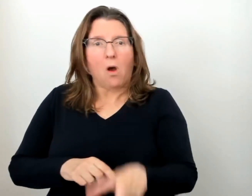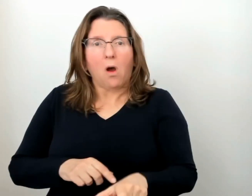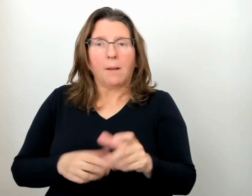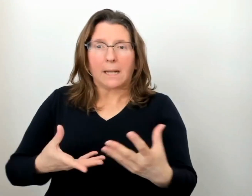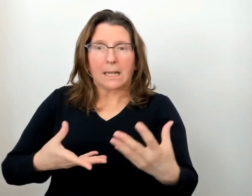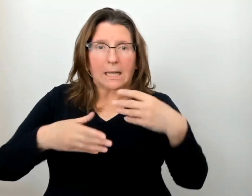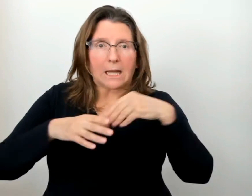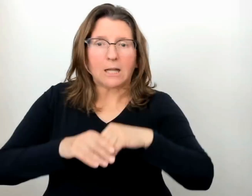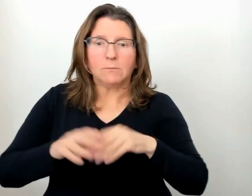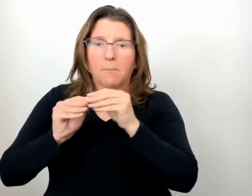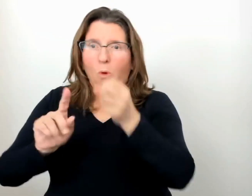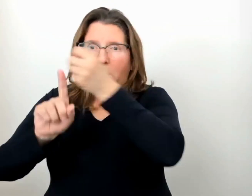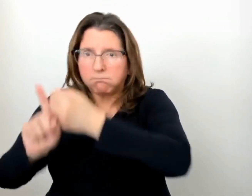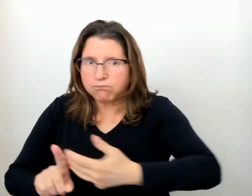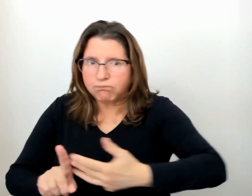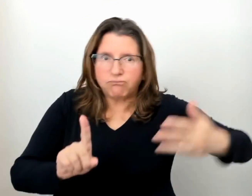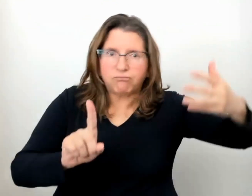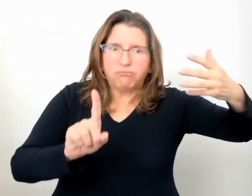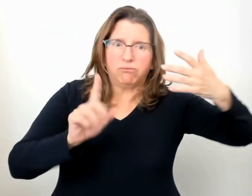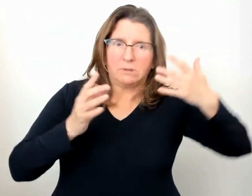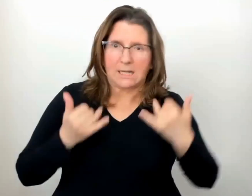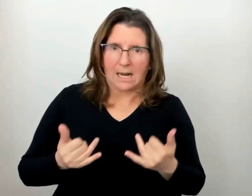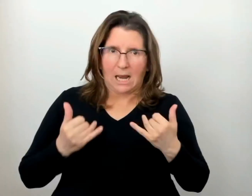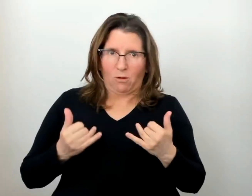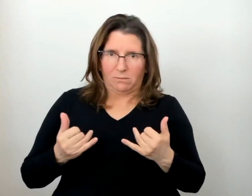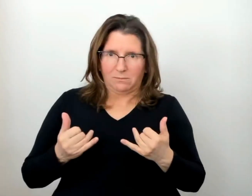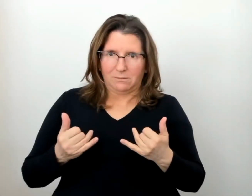Let's dive a little deeper into the engagement principle.